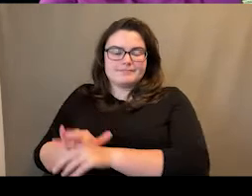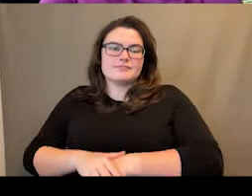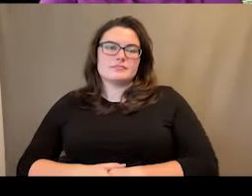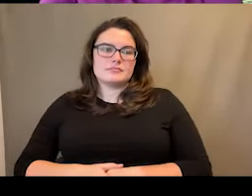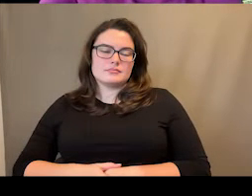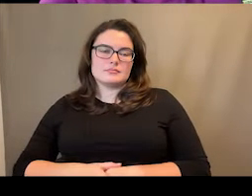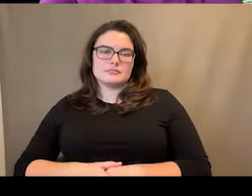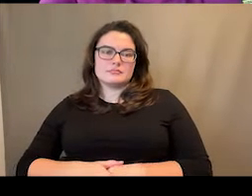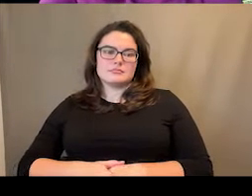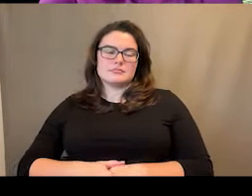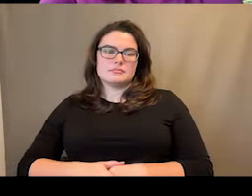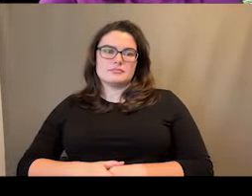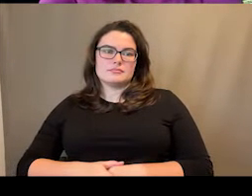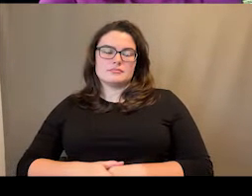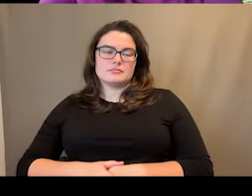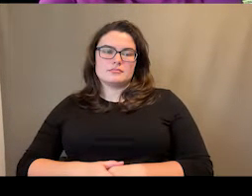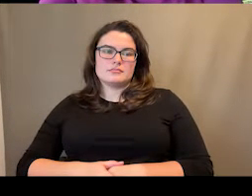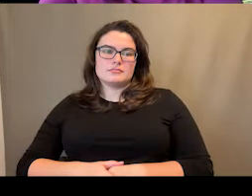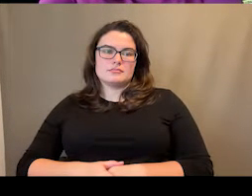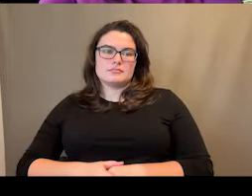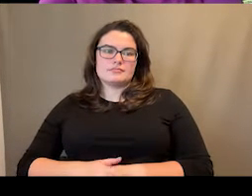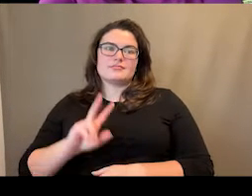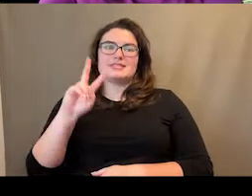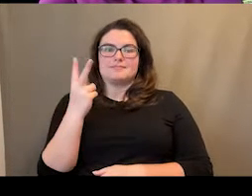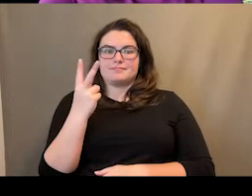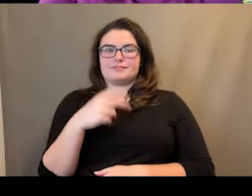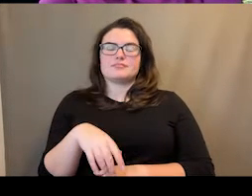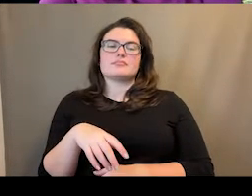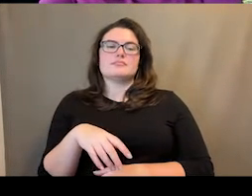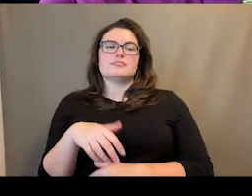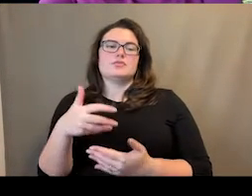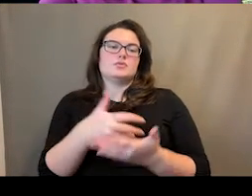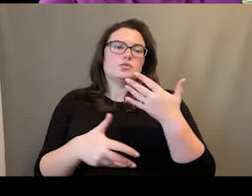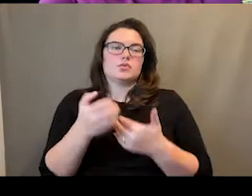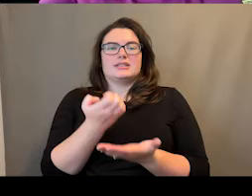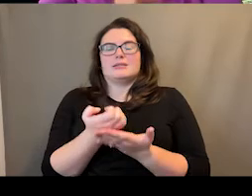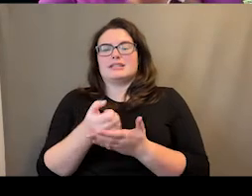The second division is the Division of Social and Economic Sciences, which is SES.